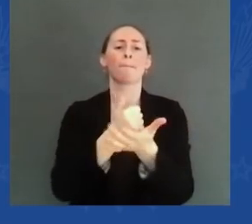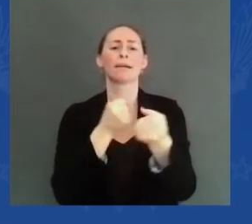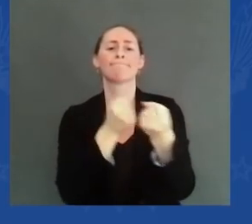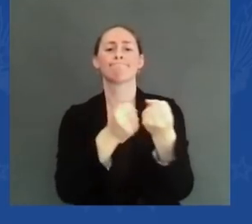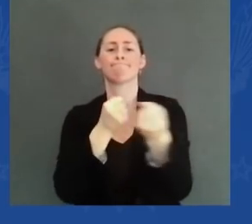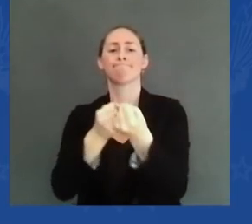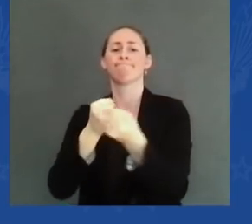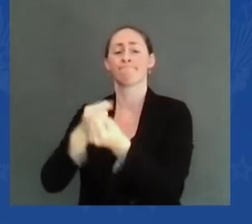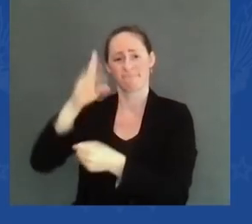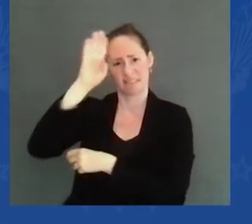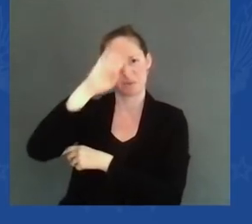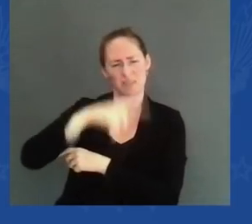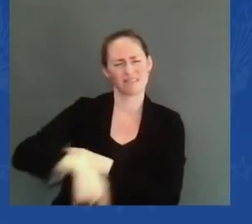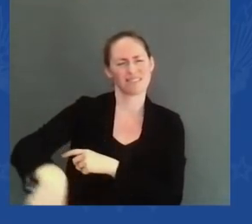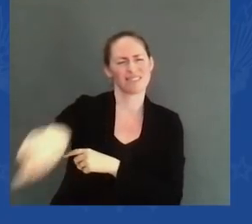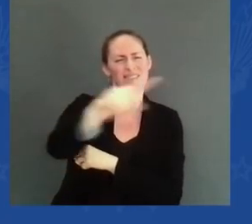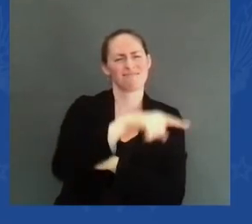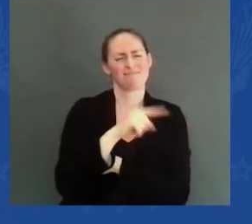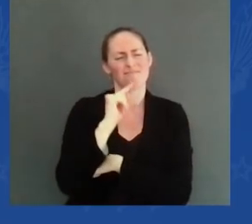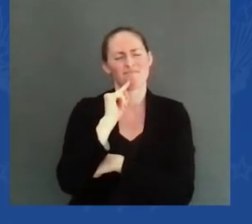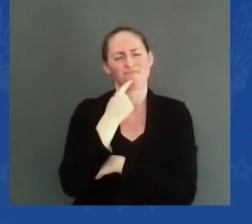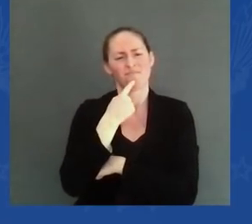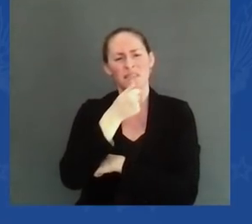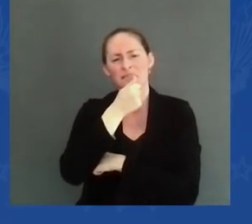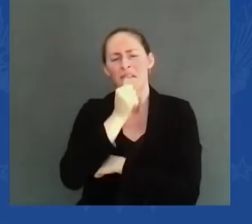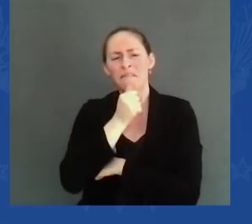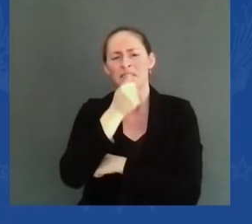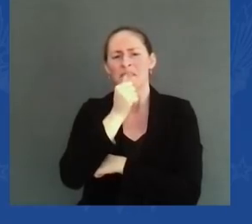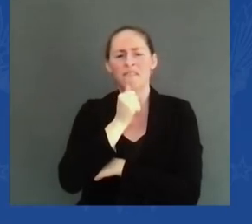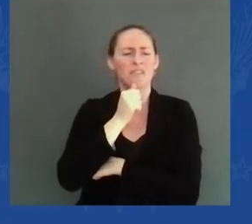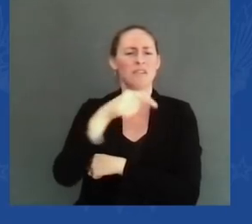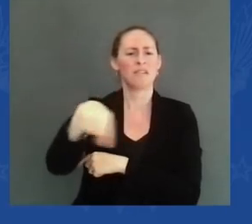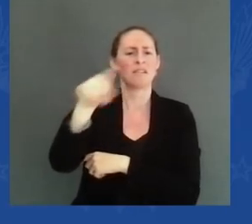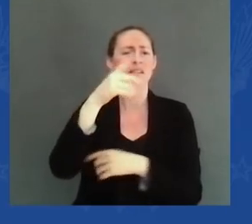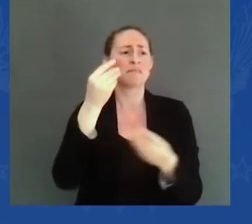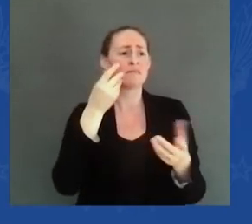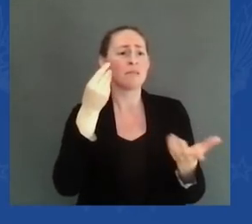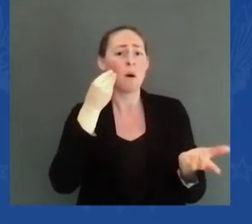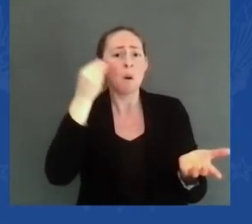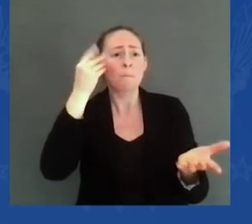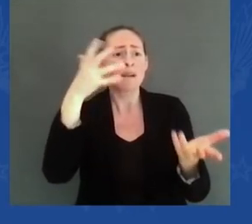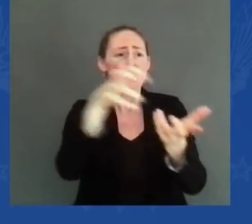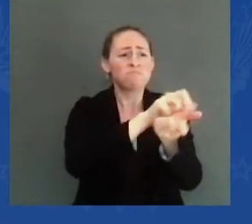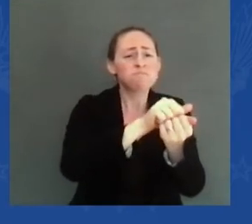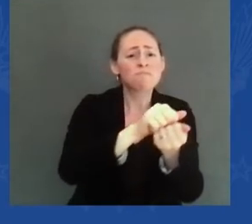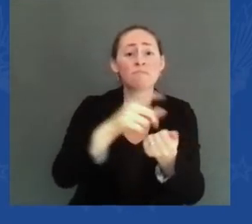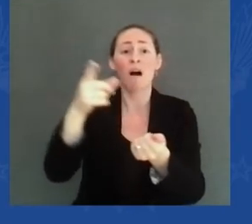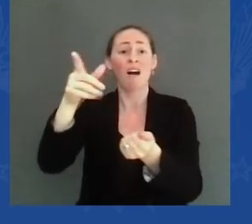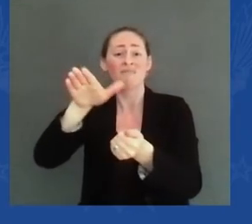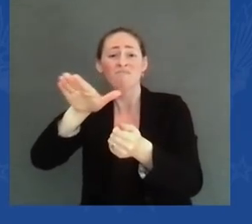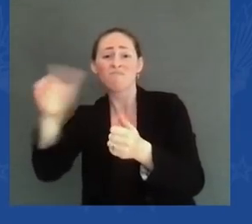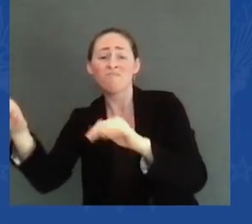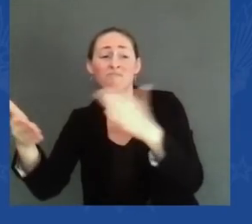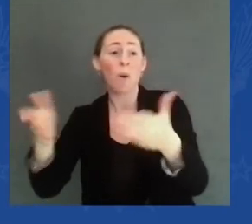We've lost homes. We've lost small businesses and even small things. The marriage albums, the mementos,